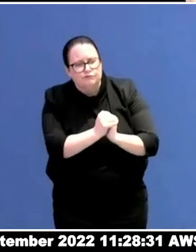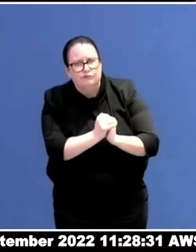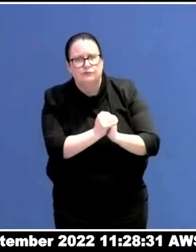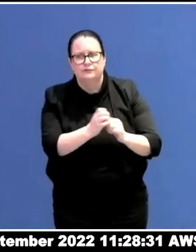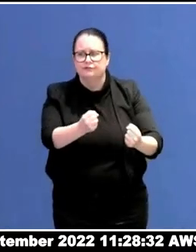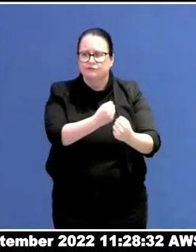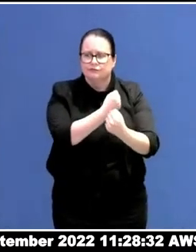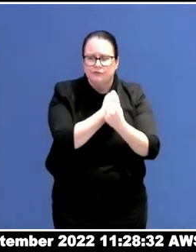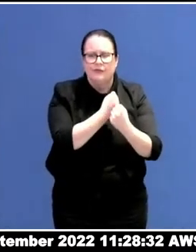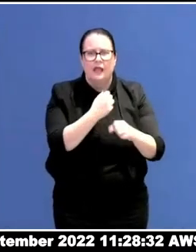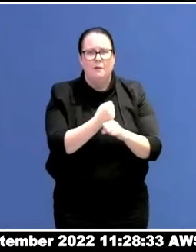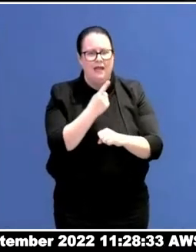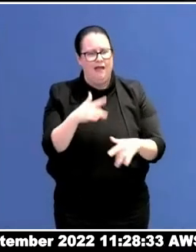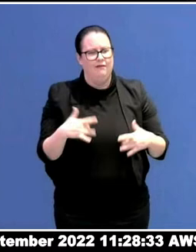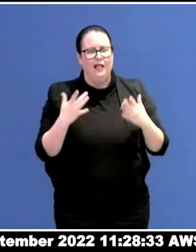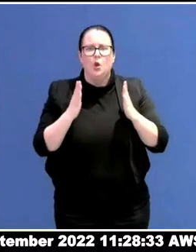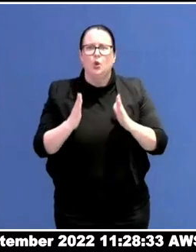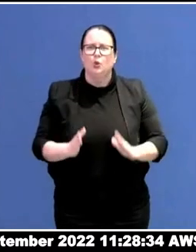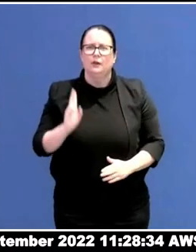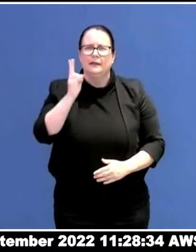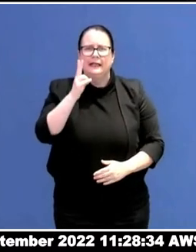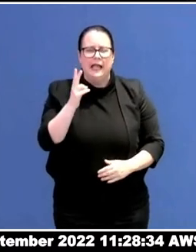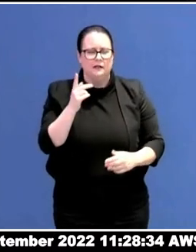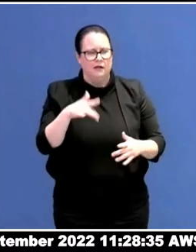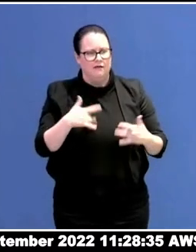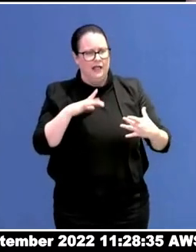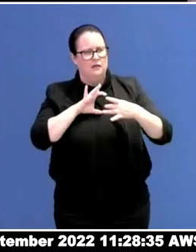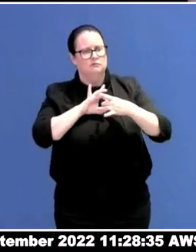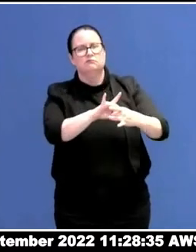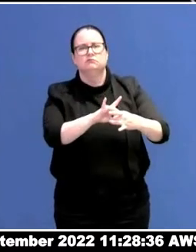It brings that human side in terms of the compassion and then love and the respect, and